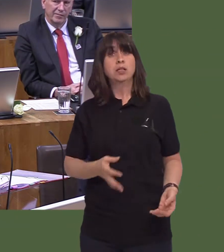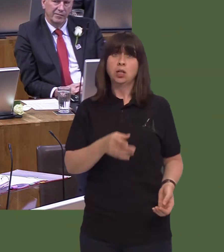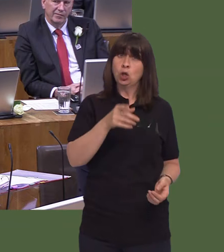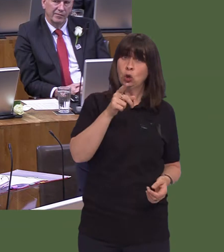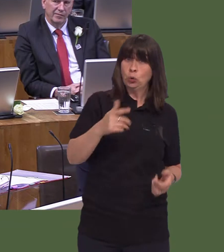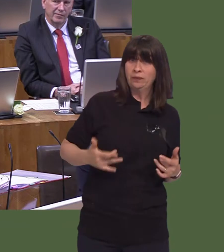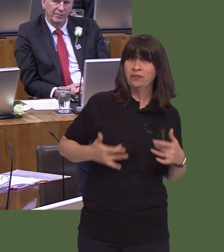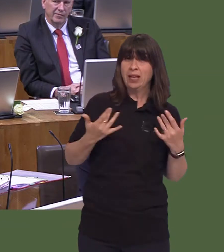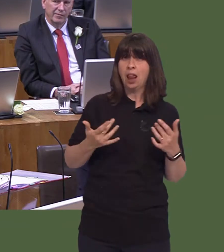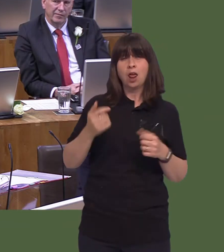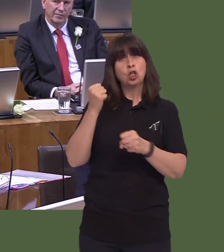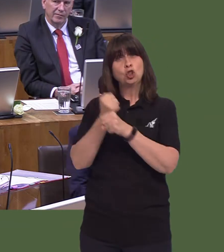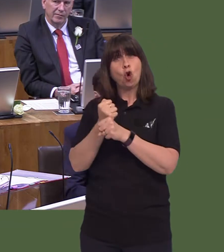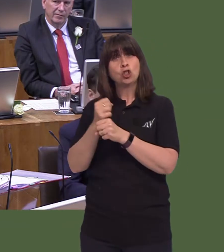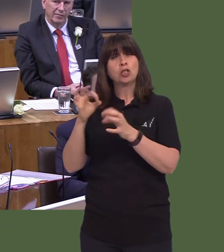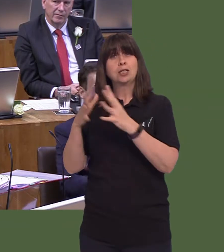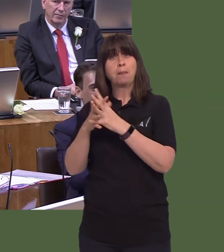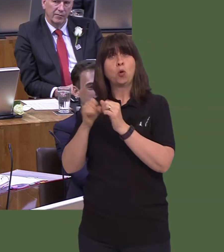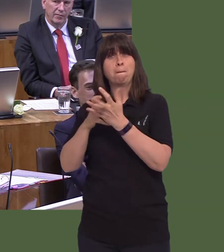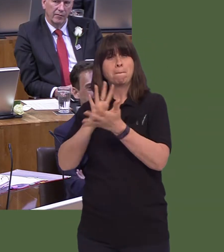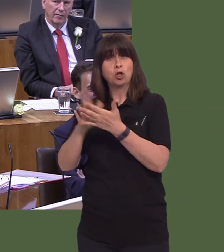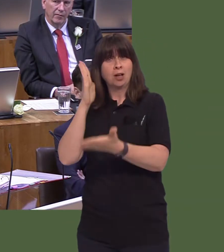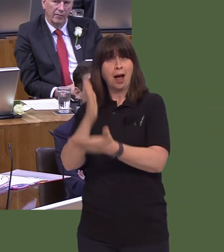George W. Bush as a dangerous communist, becauseó.